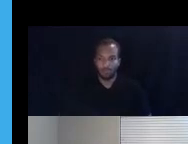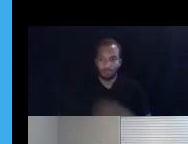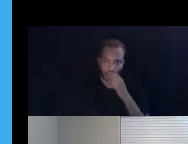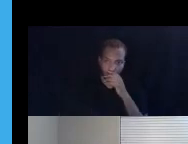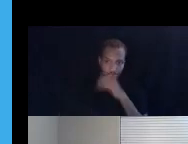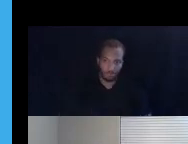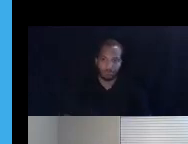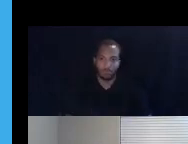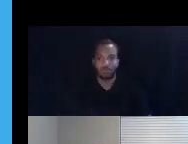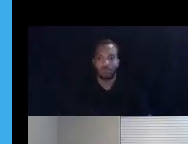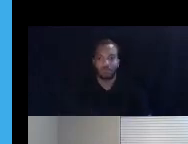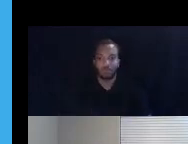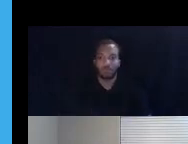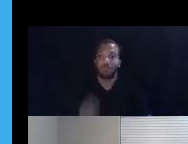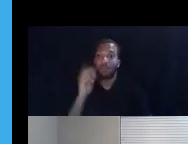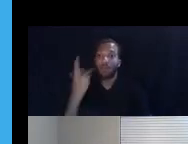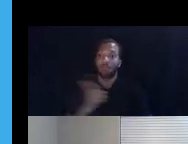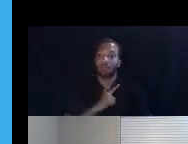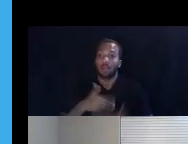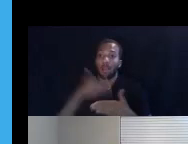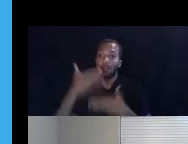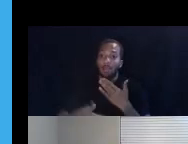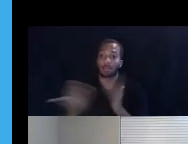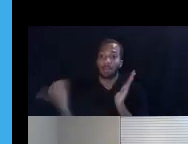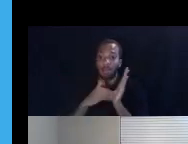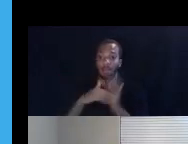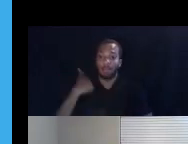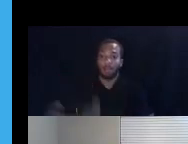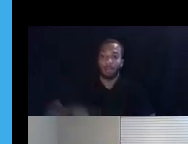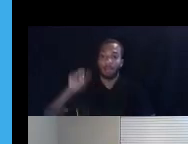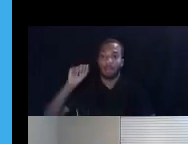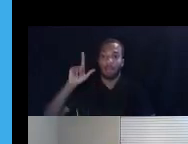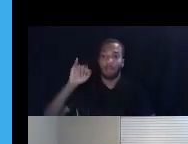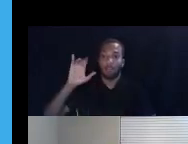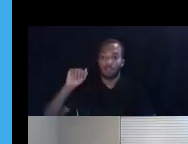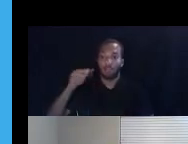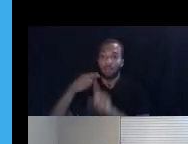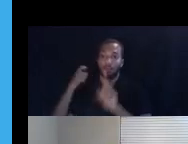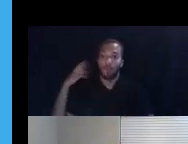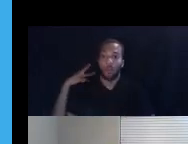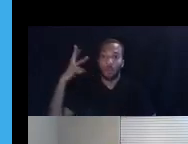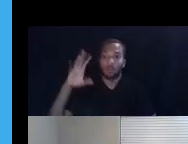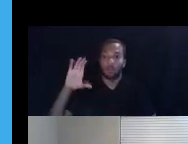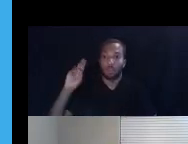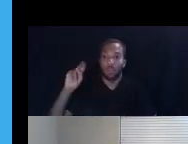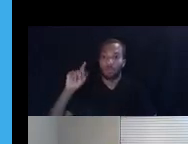Okay, I think I'm next. And again, I'm Alicia joining from Washington County. So first I wanna appreciate